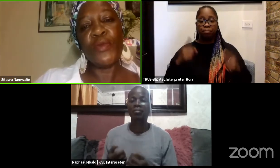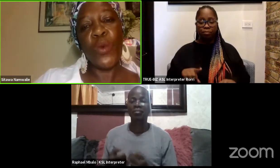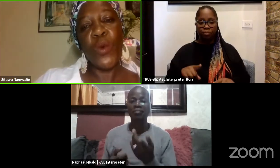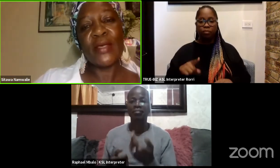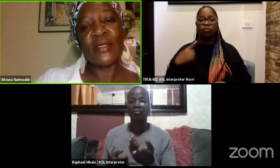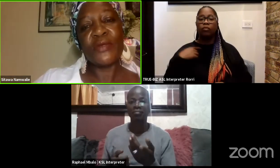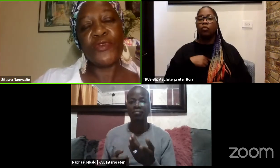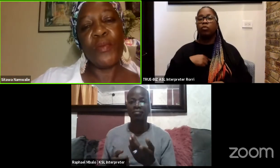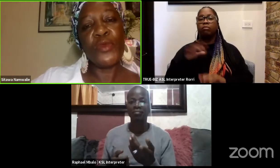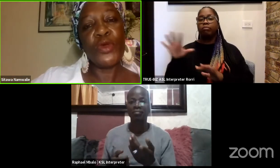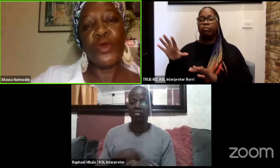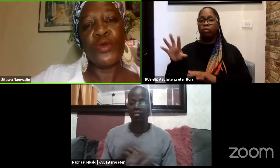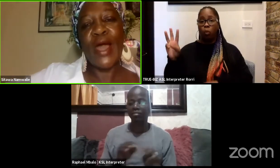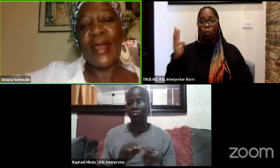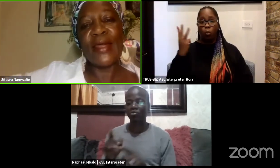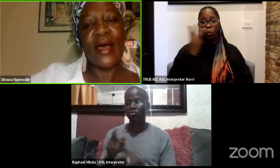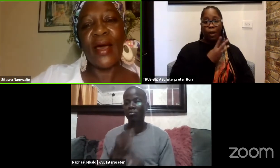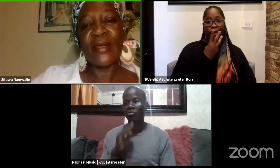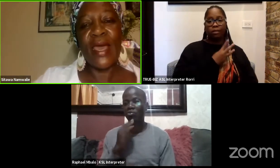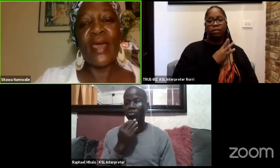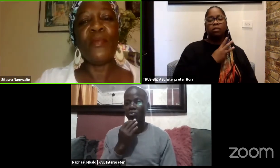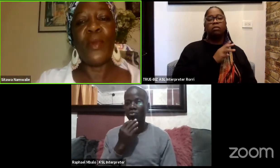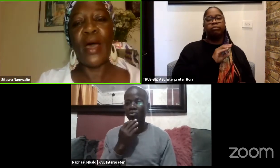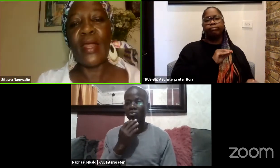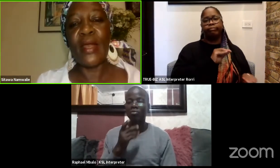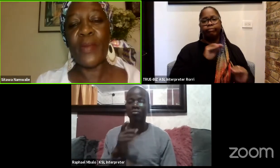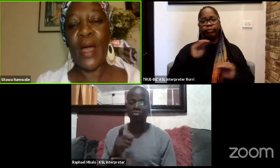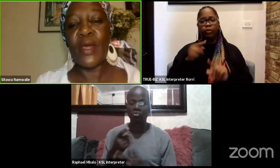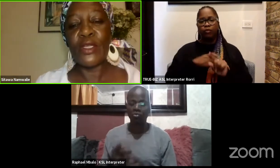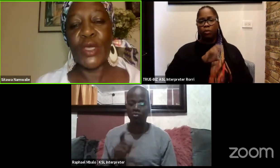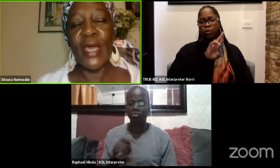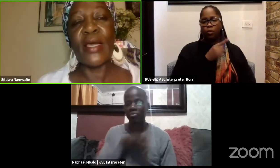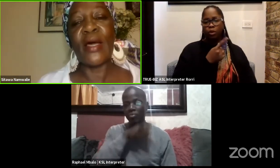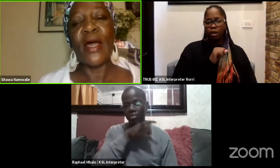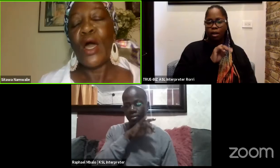from the West, from Uganda and ended up coming into Kenya,